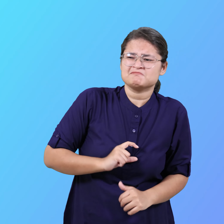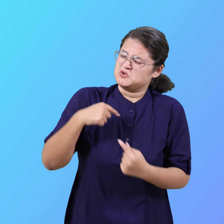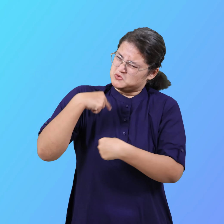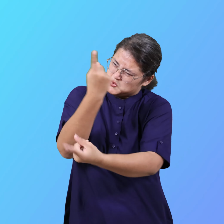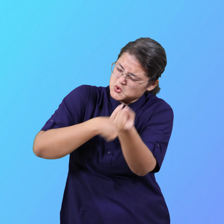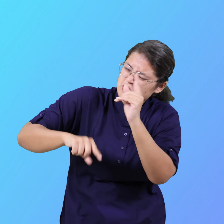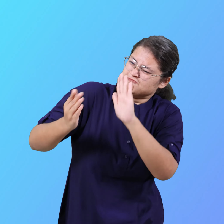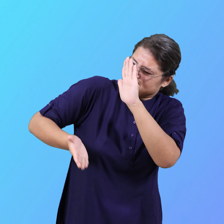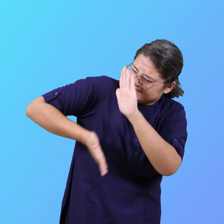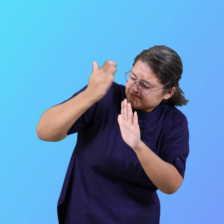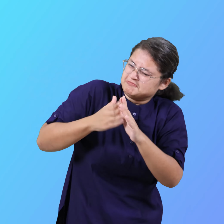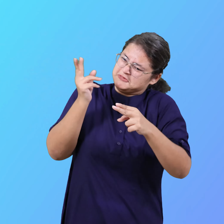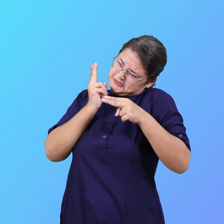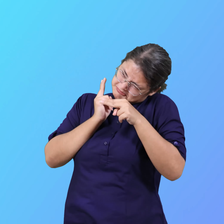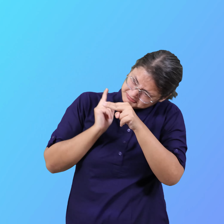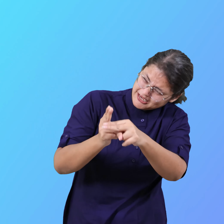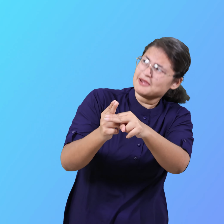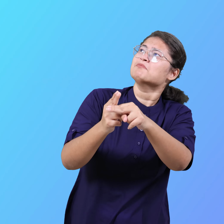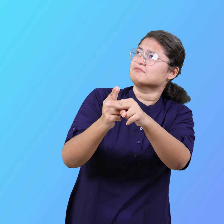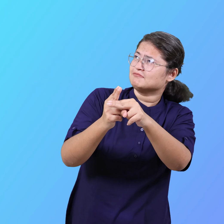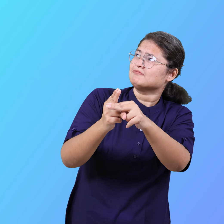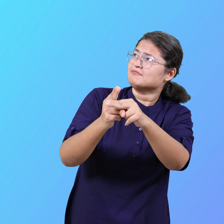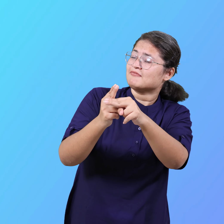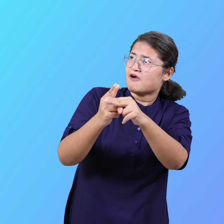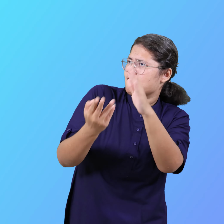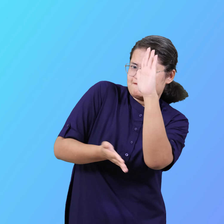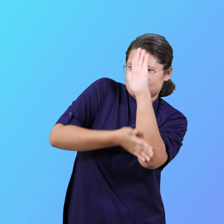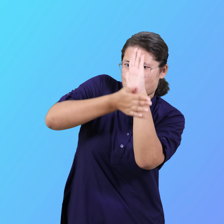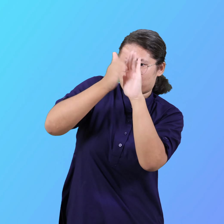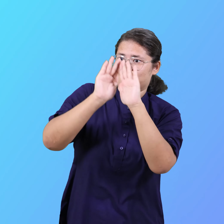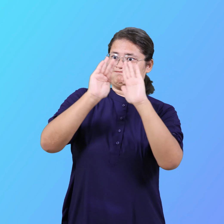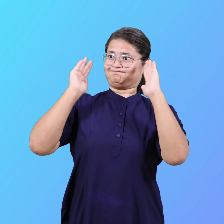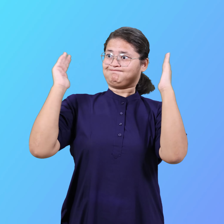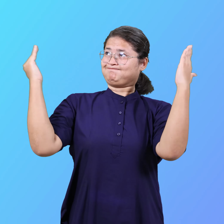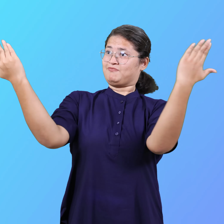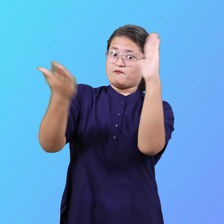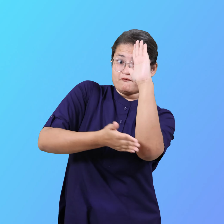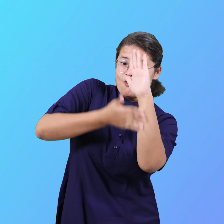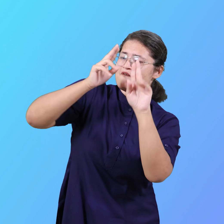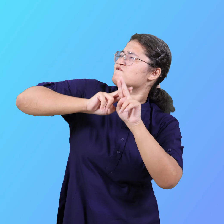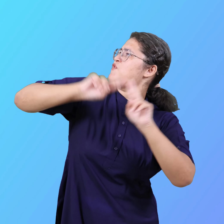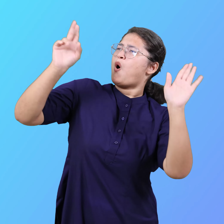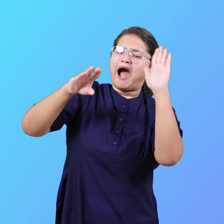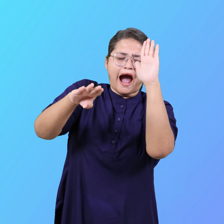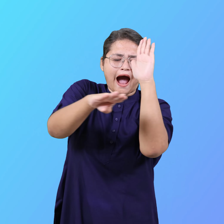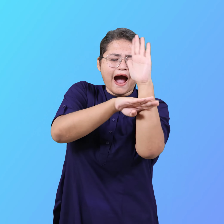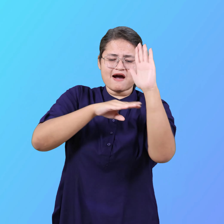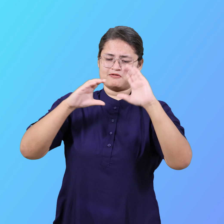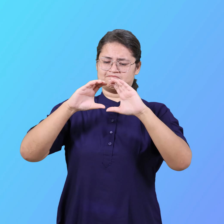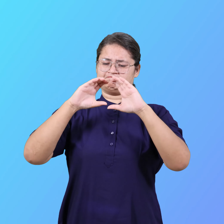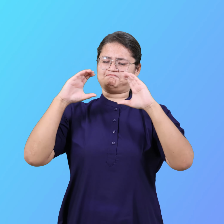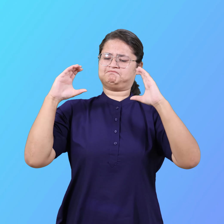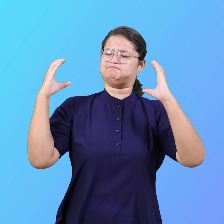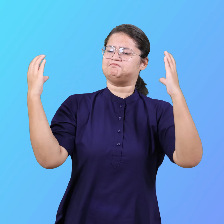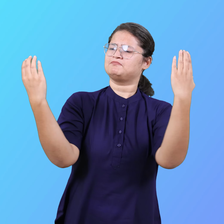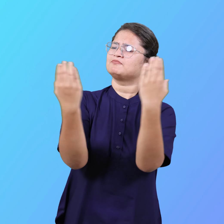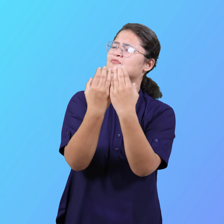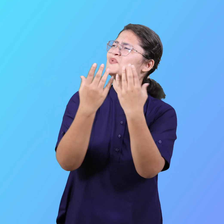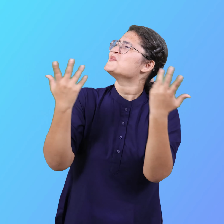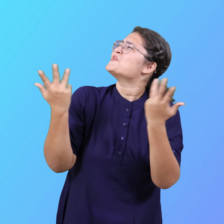We continued to rebuild the wall. Before long, it was halfway up all the way around the city.